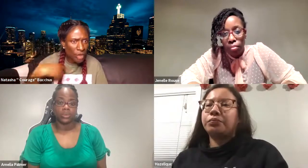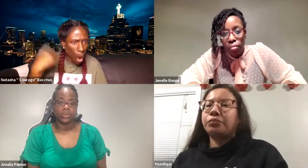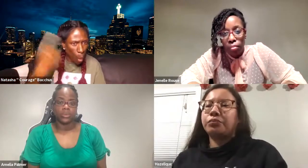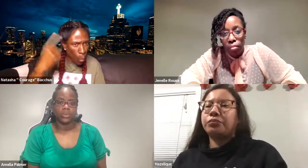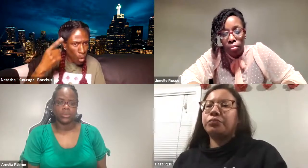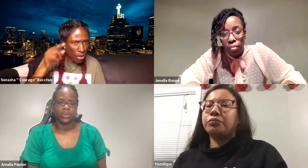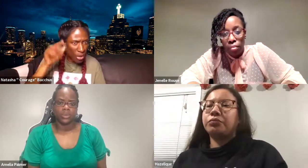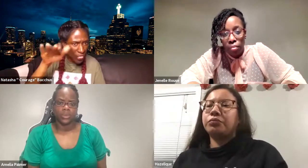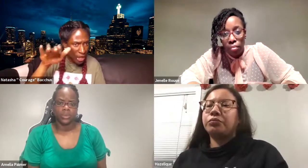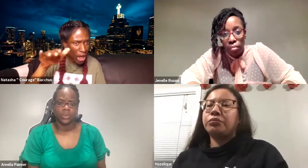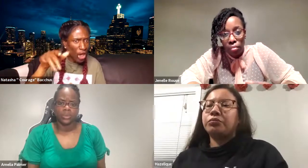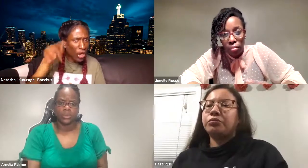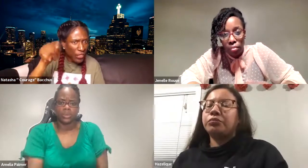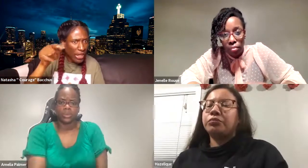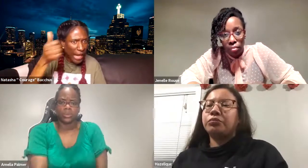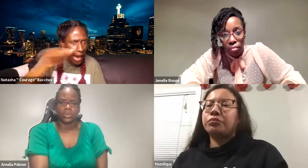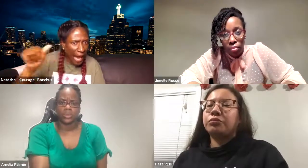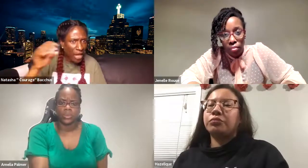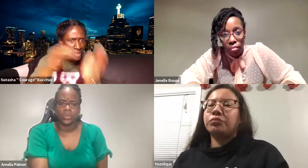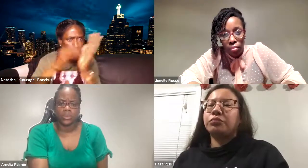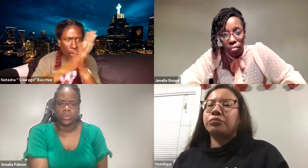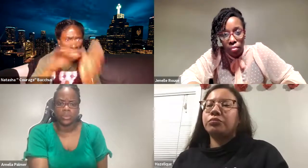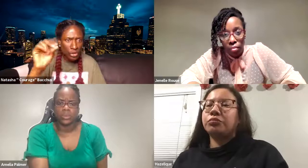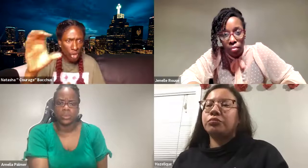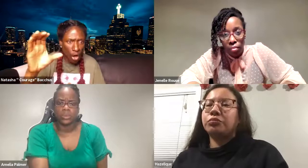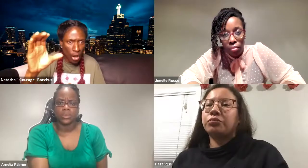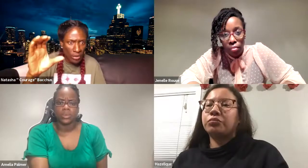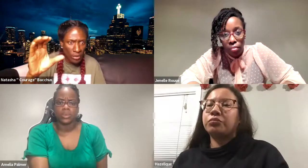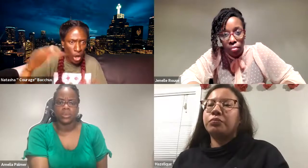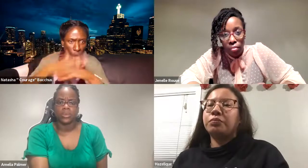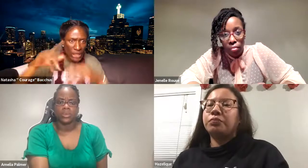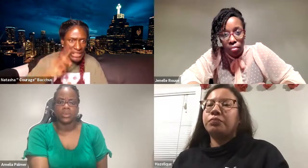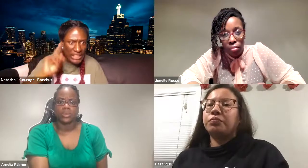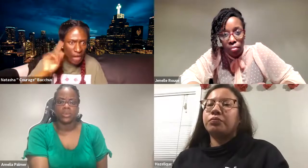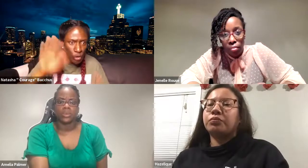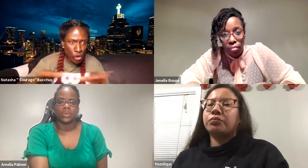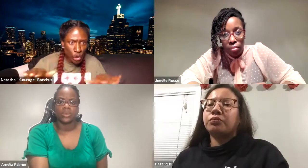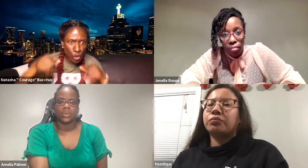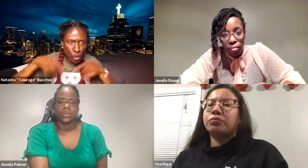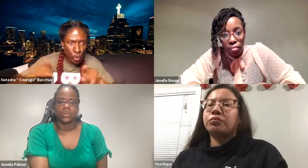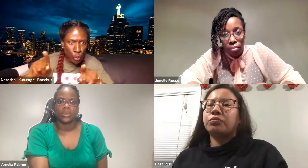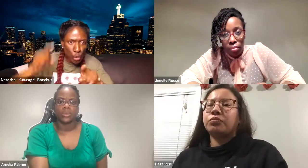on indigenous people in residential schools is there any documentation on indigenous